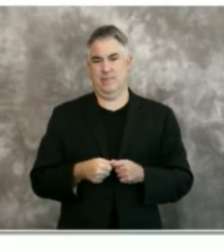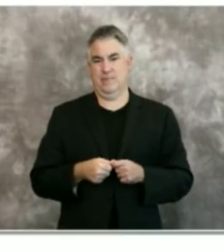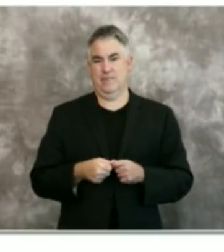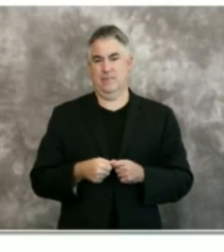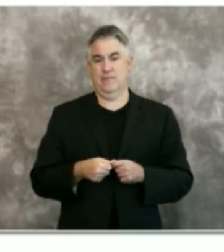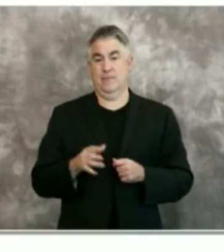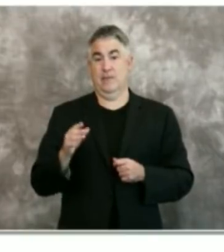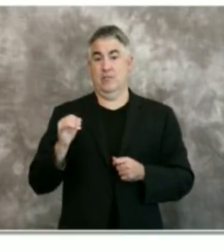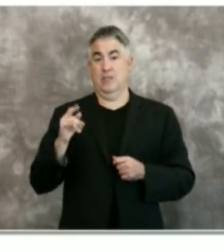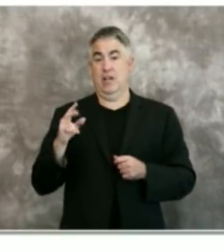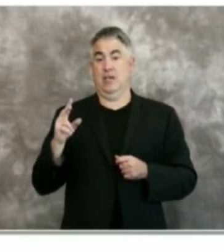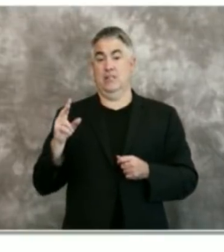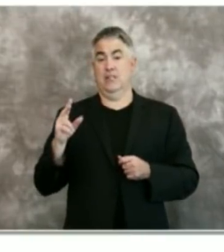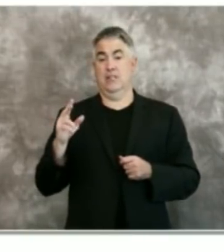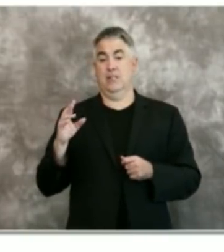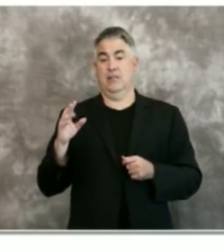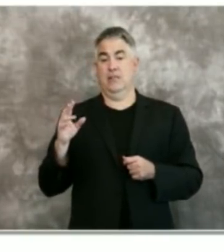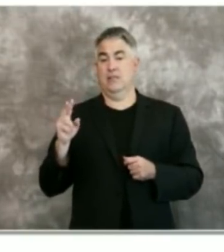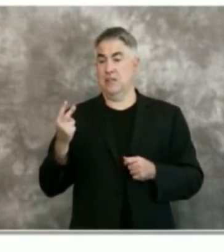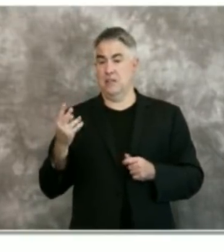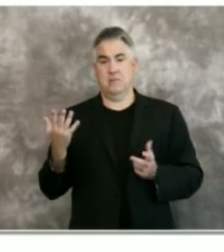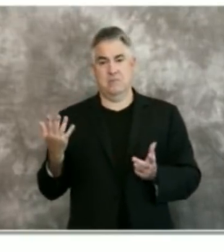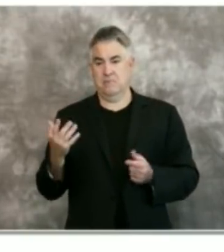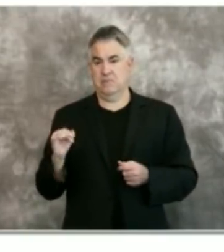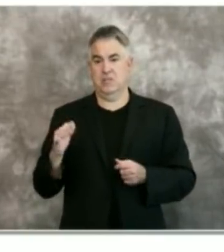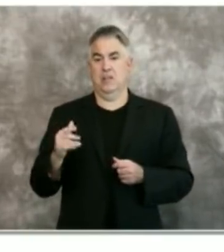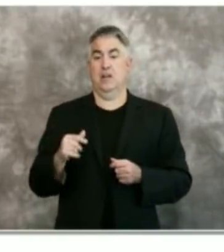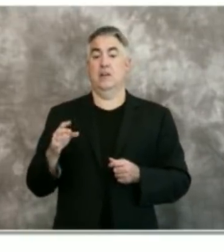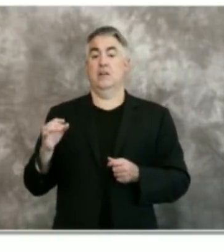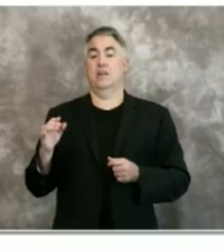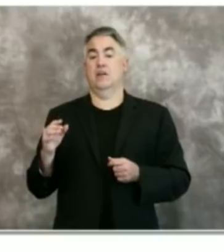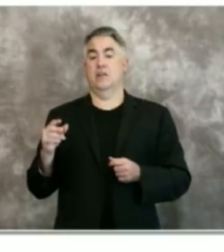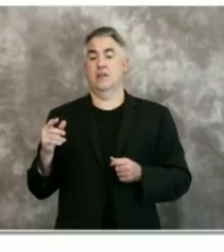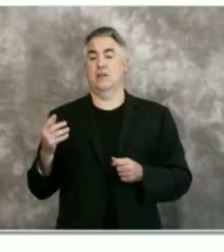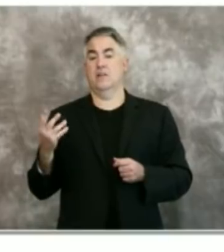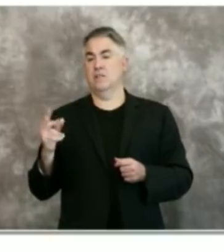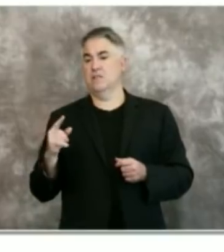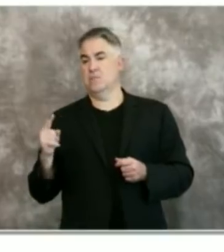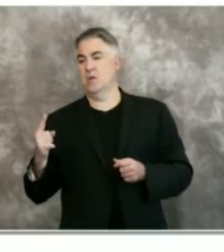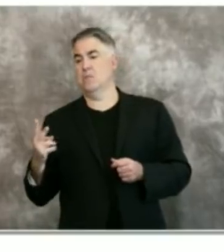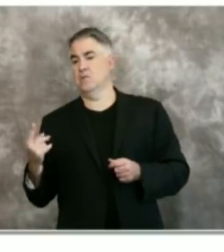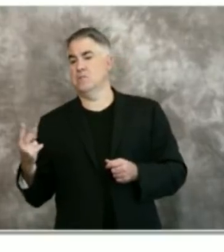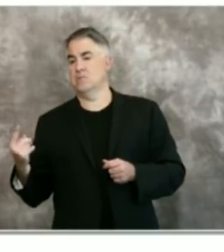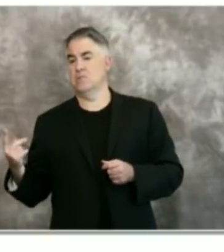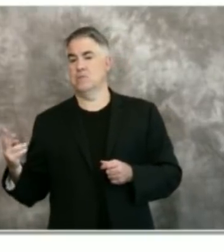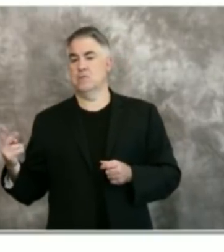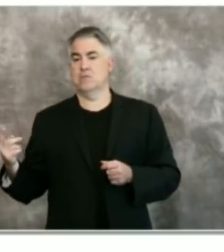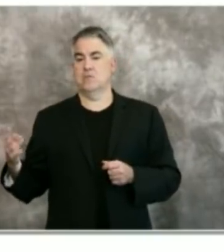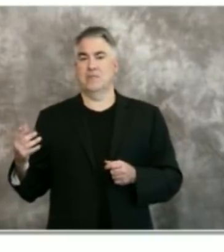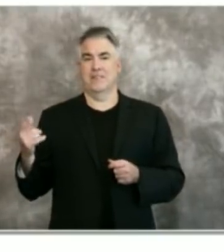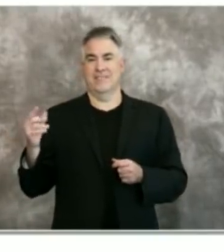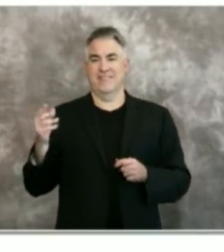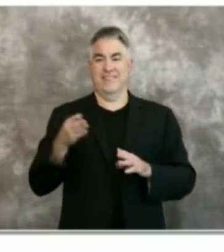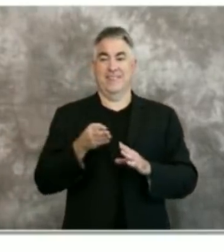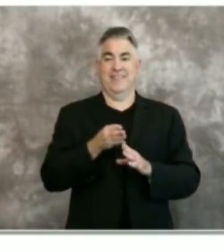OF A COMMUNITY SETTING OUTBREAKS. REPORTAGE 0 FOR